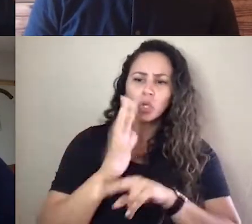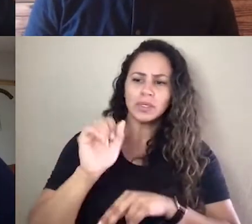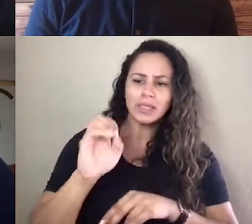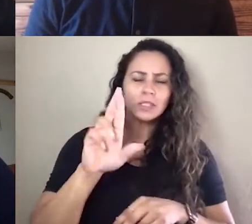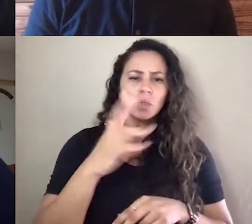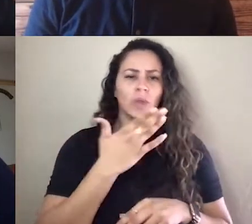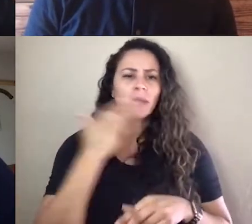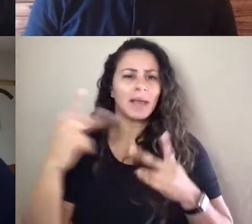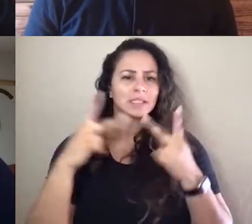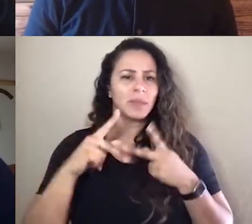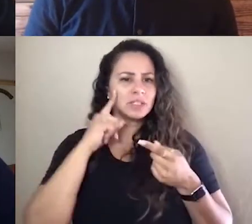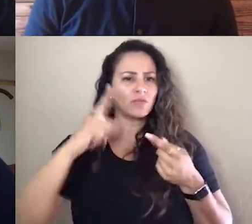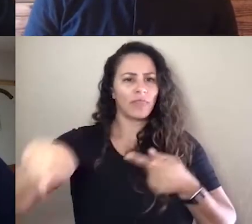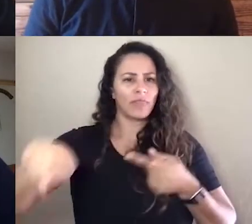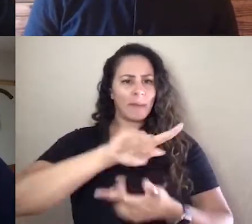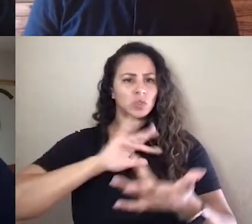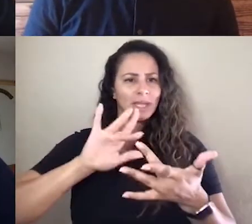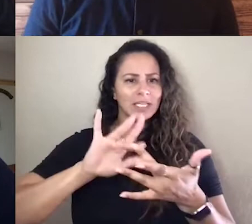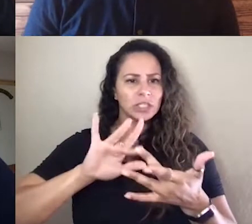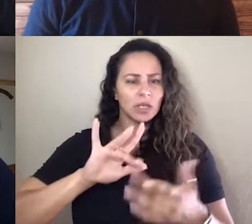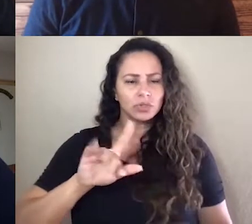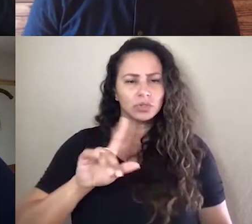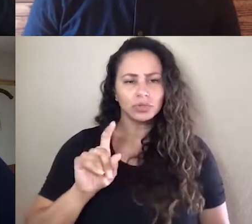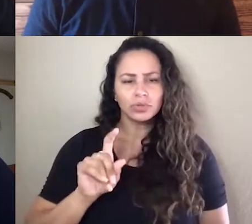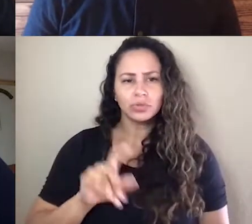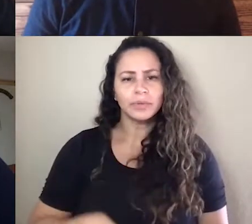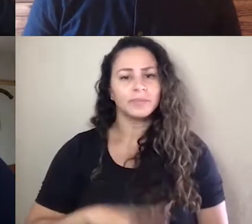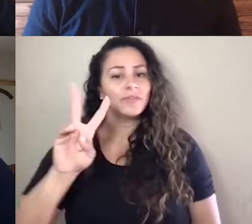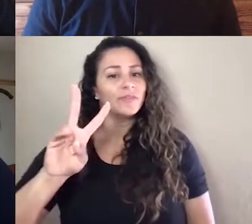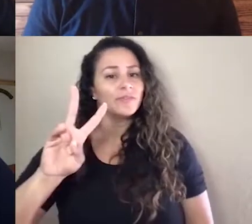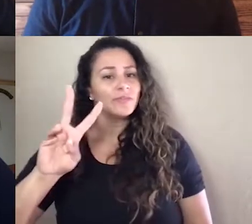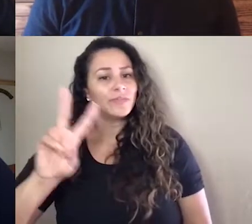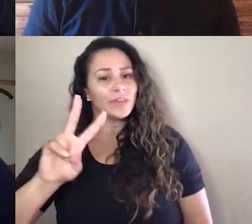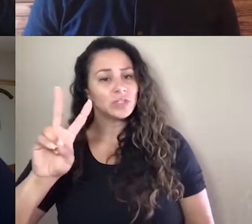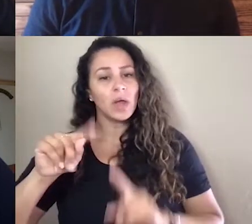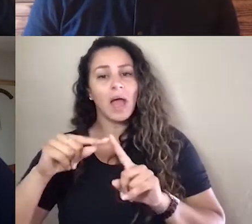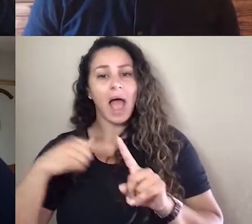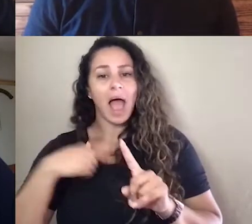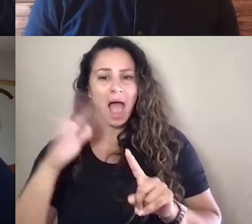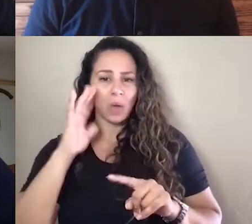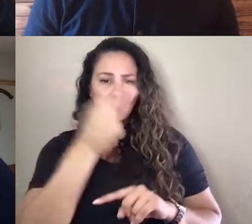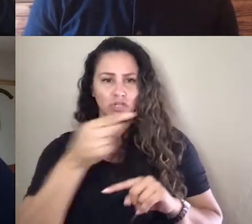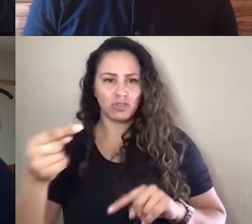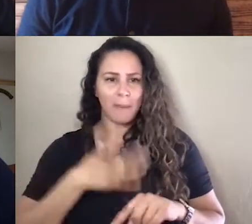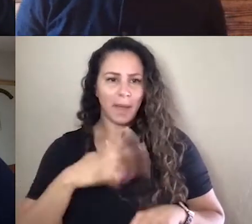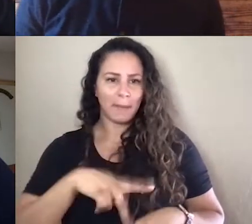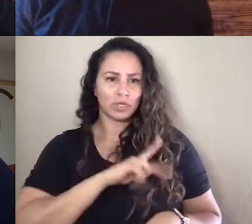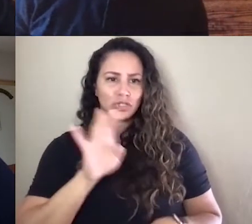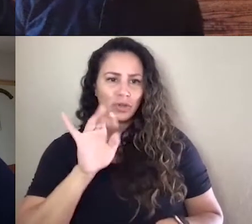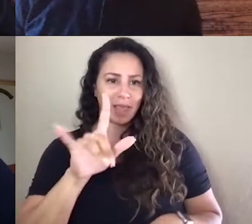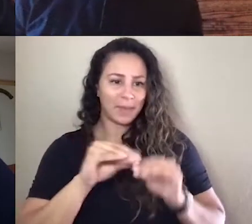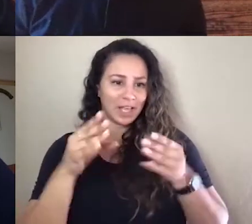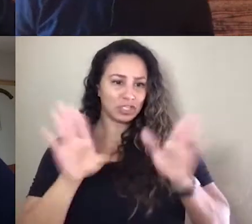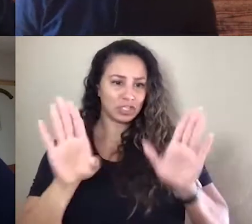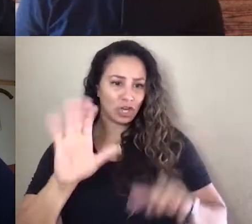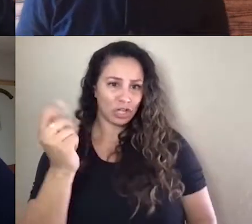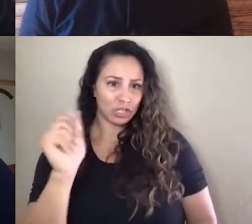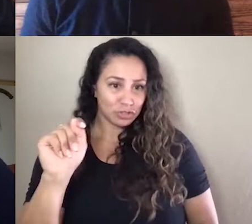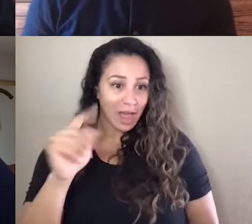TO GET IN TOUCH? THAT'S A GREAT QUESTION AND I WILL DROP MY PERSONAL E-MAIL IN GENERAL CHAT AND REACH OUT TO ME DIRECTLY TO